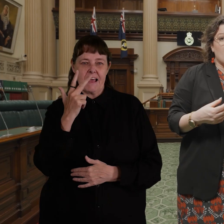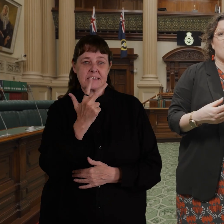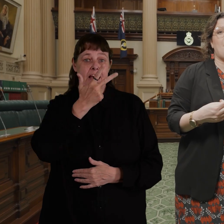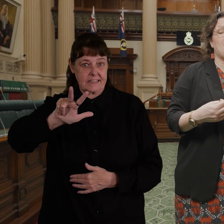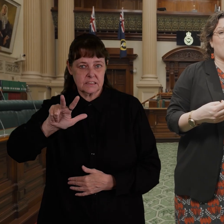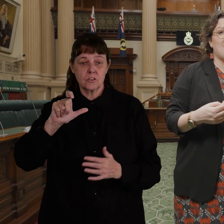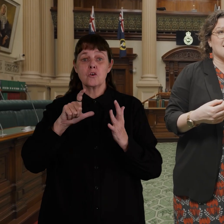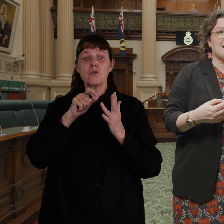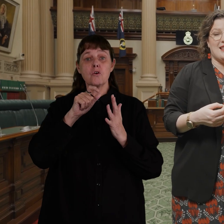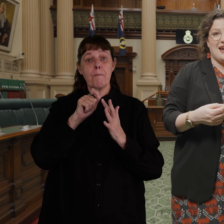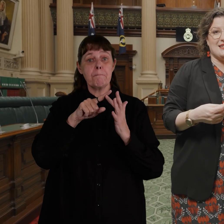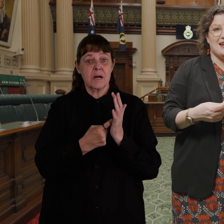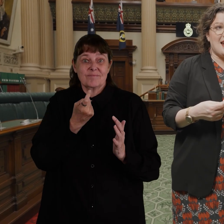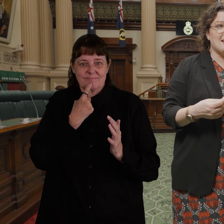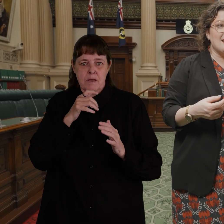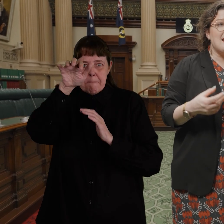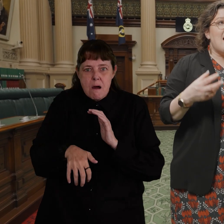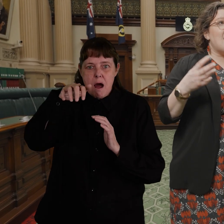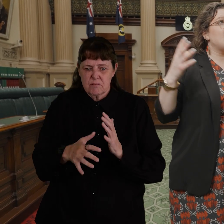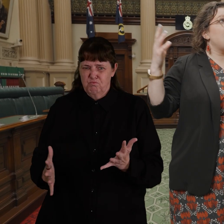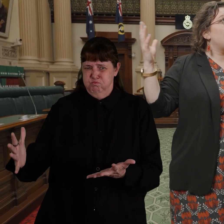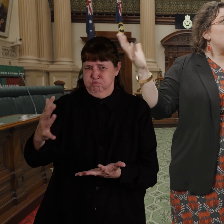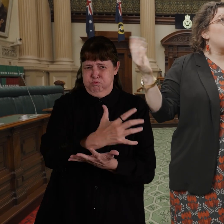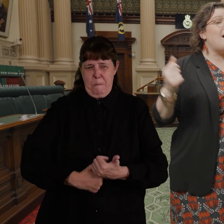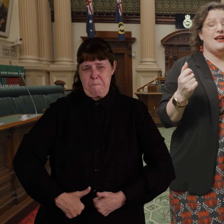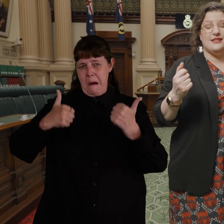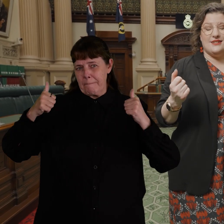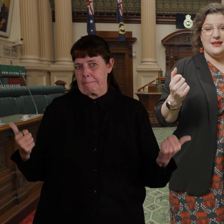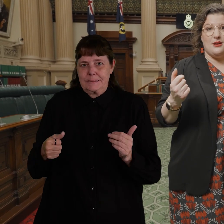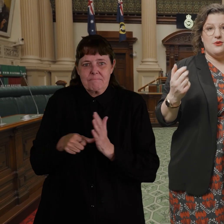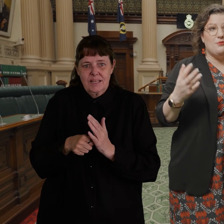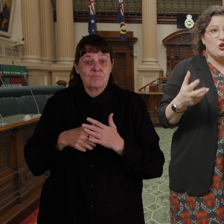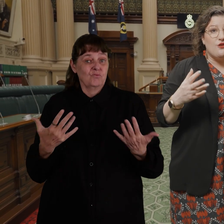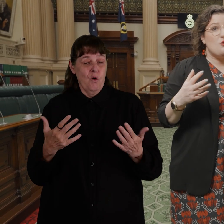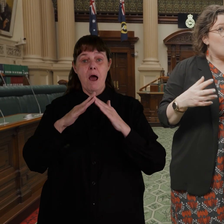a lot of public funds in the 1880s, and they filled our House of Assembly with beautiful,